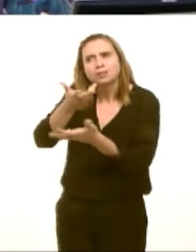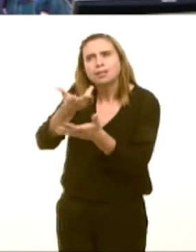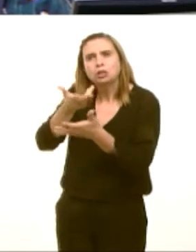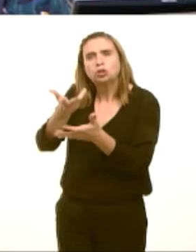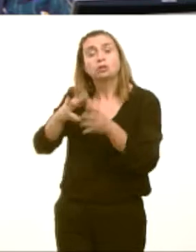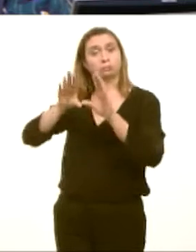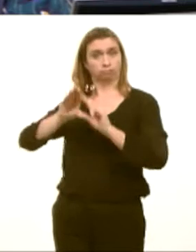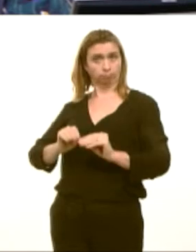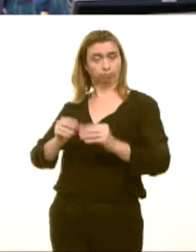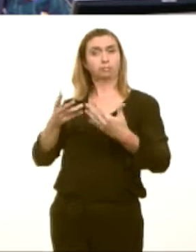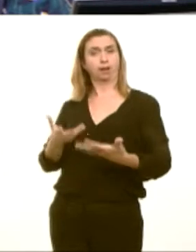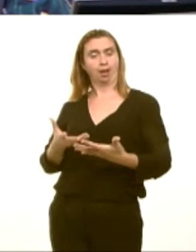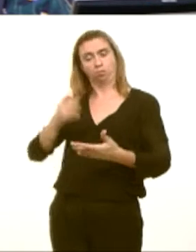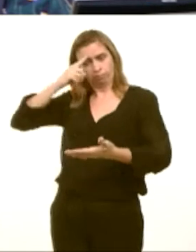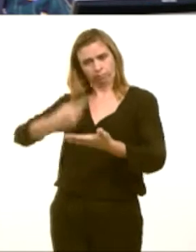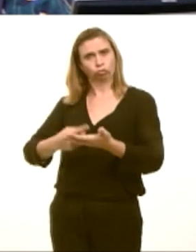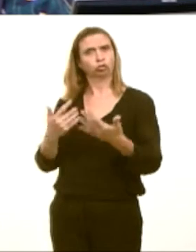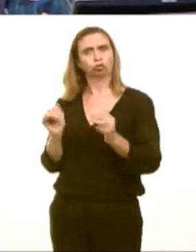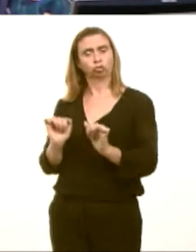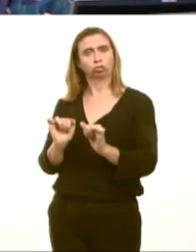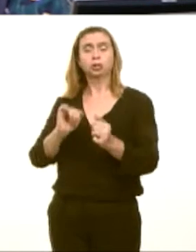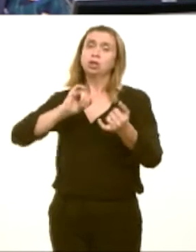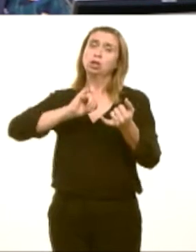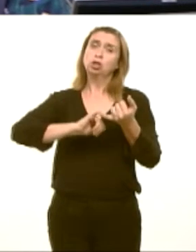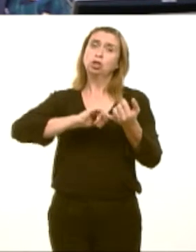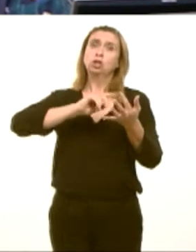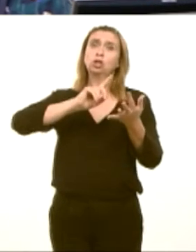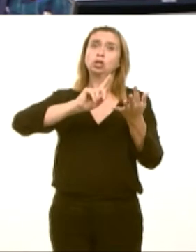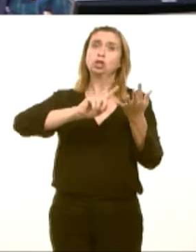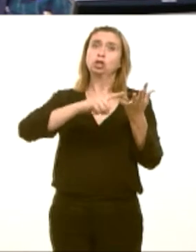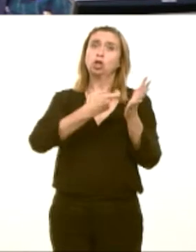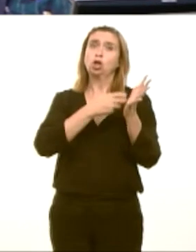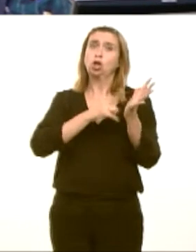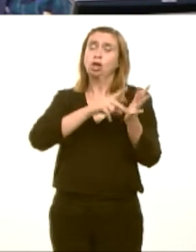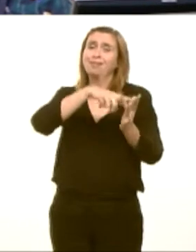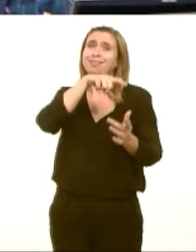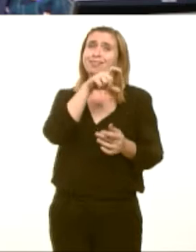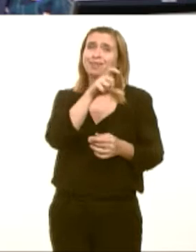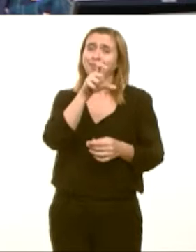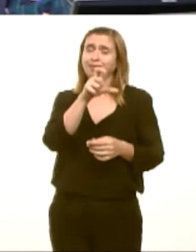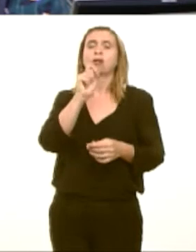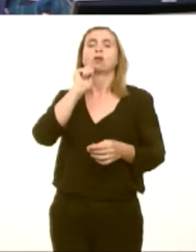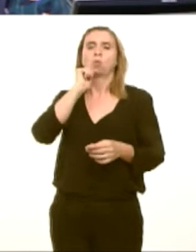The sub-regional neonatal intensive care centre will go to Glan Clwyd; it was never the intention that the SuRNICC would simply be a reflection of the current department.